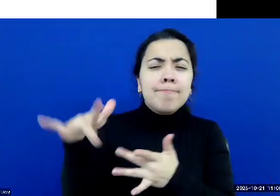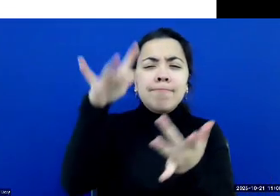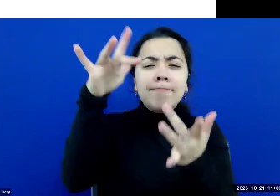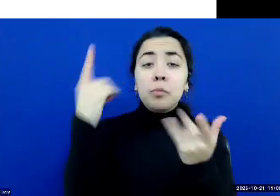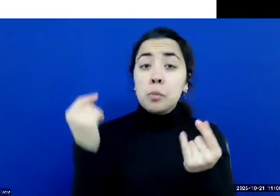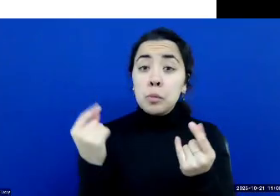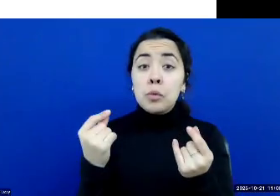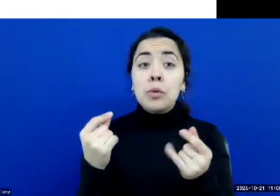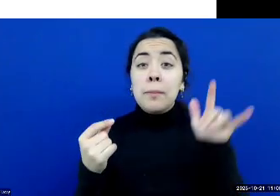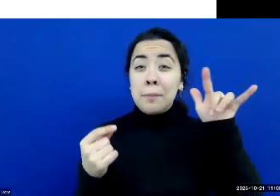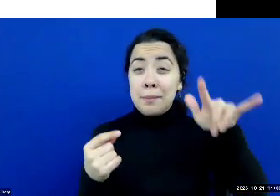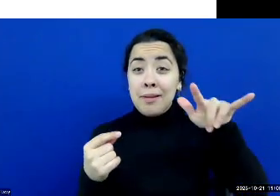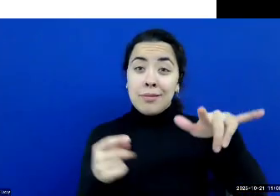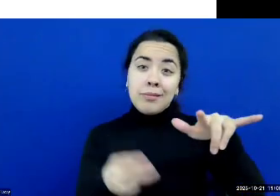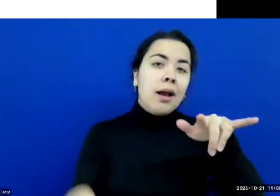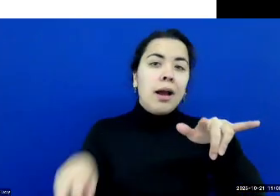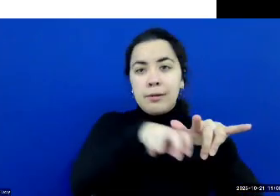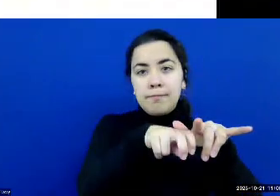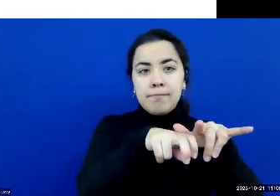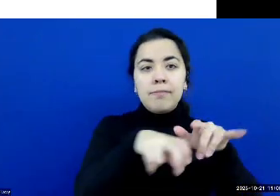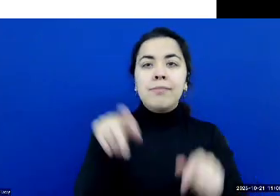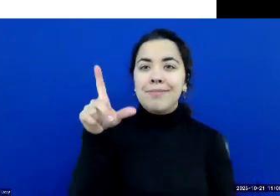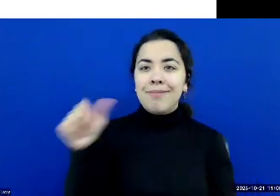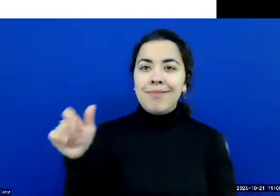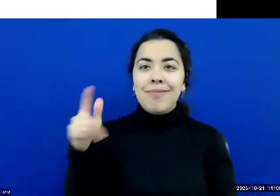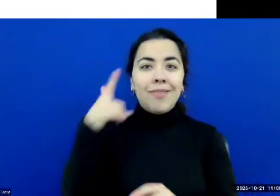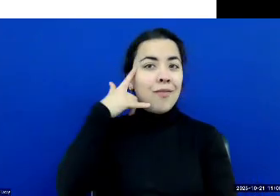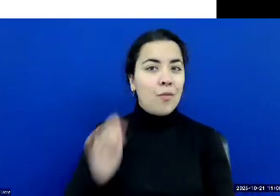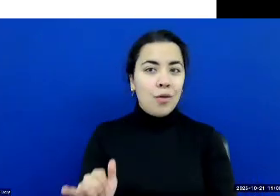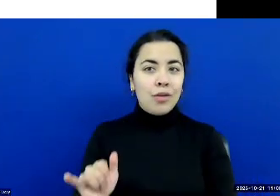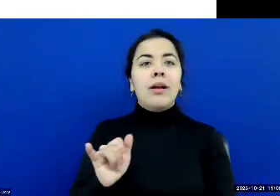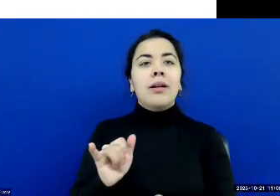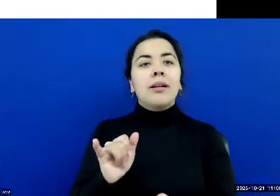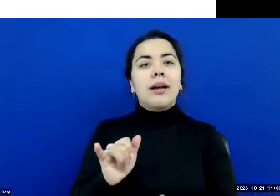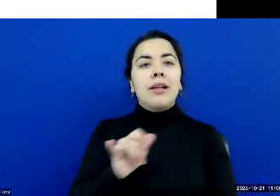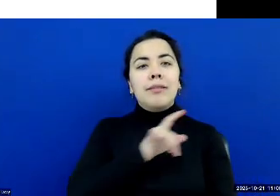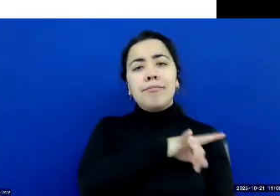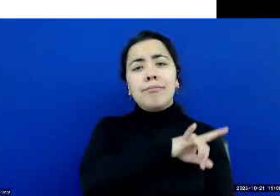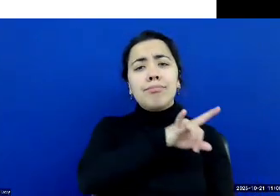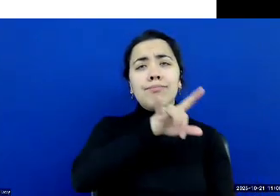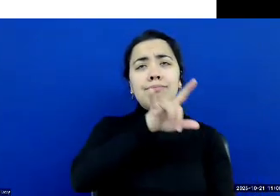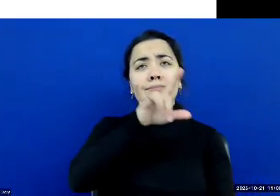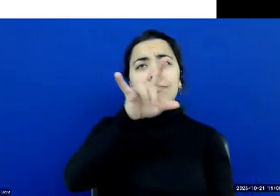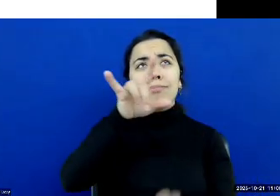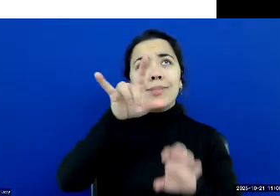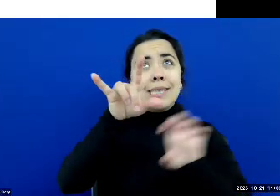Kathleen DeForest: Taking a trip. We board a plane in Los Angeles, California, and we're heading east to New York City.